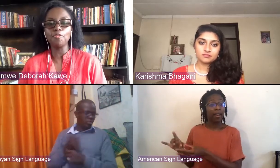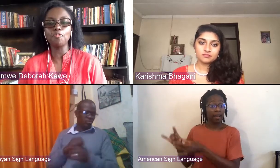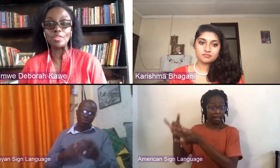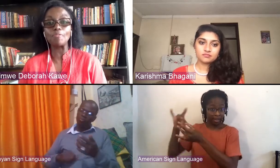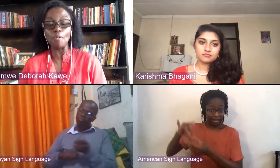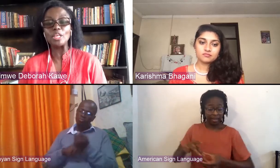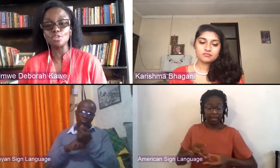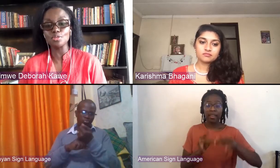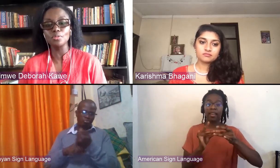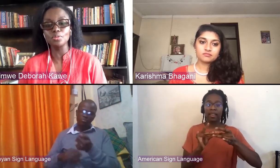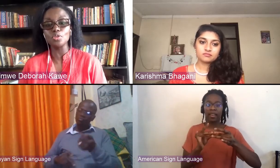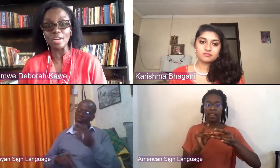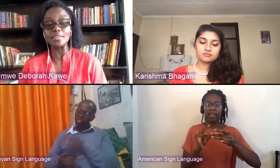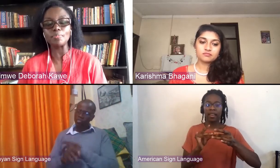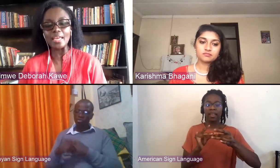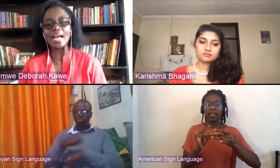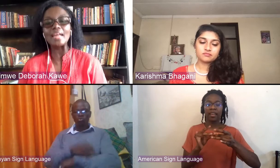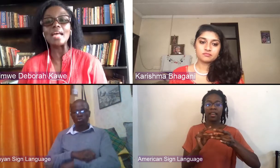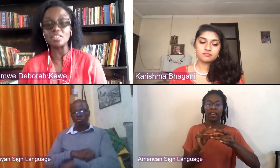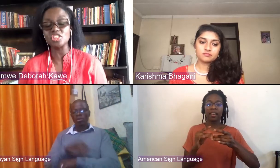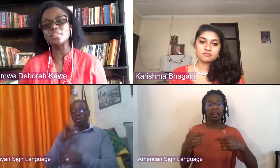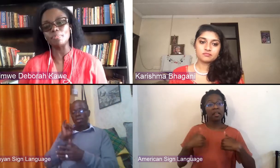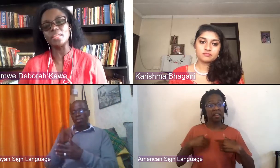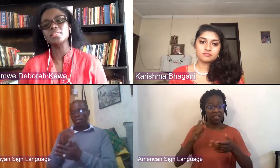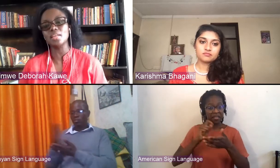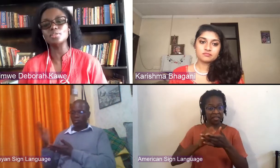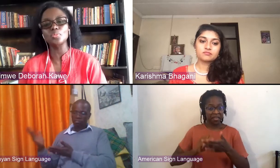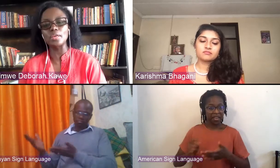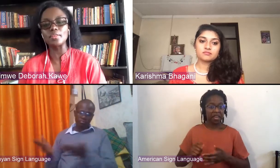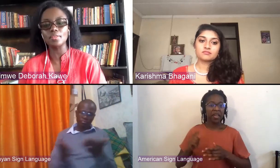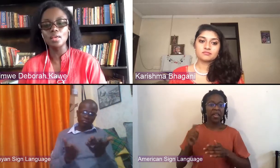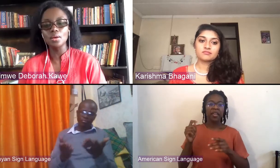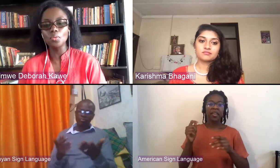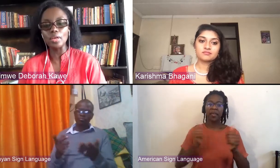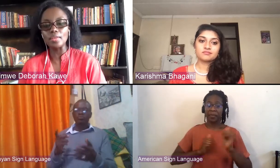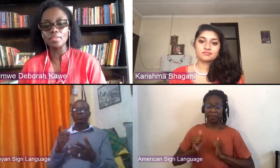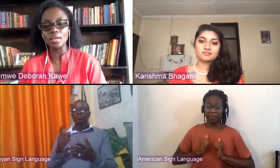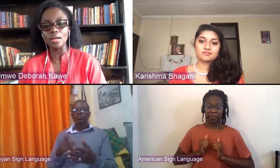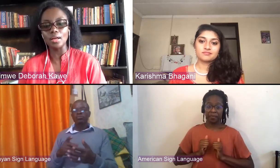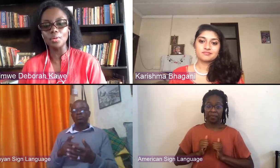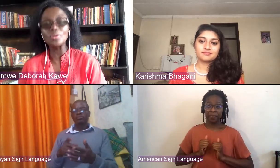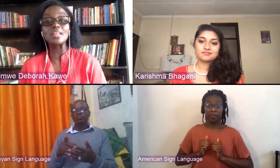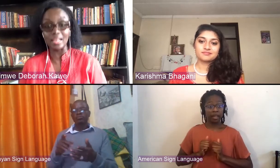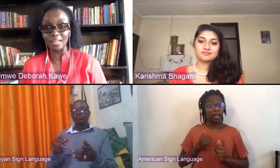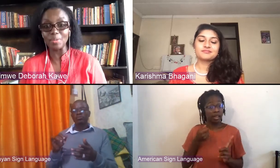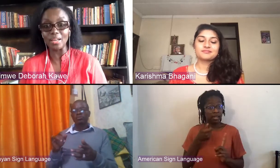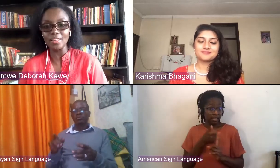for me to write the play and actually the play starts with the lullaby.